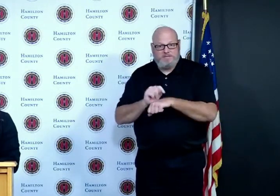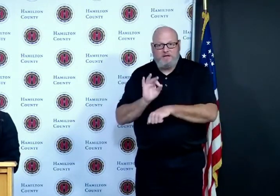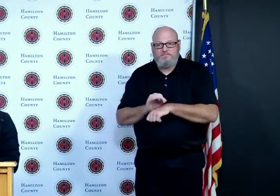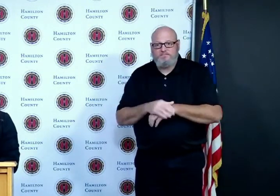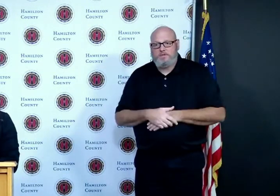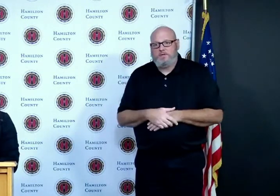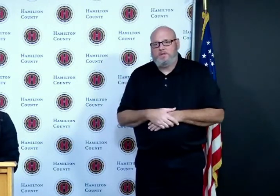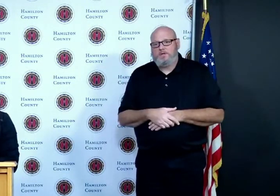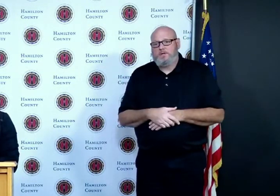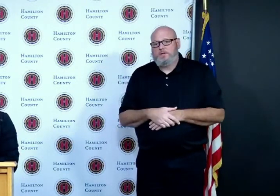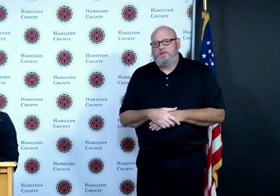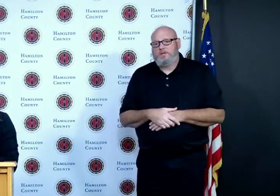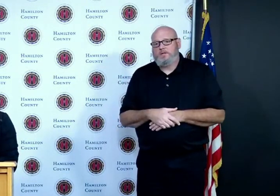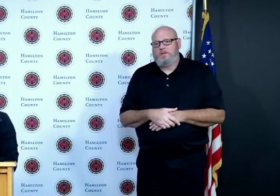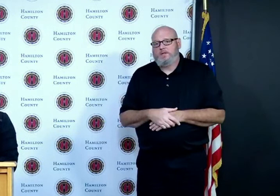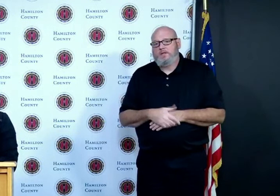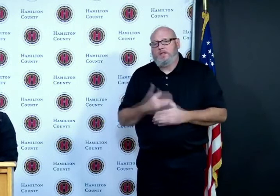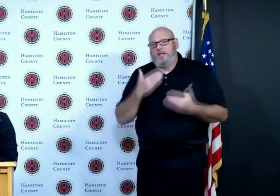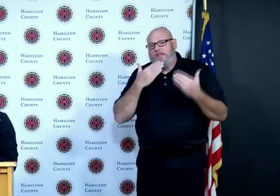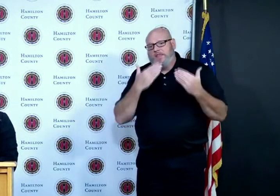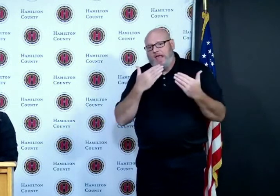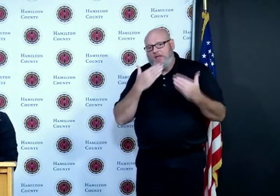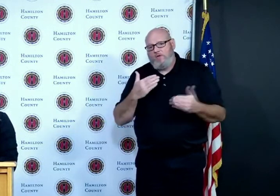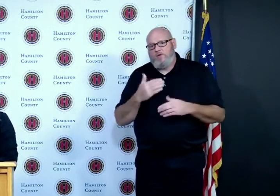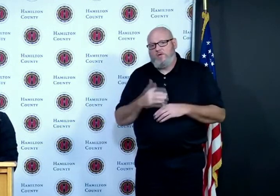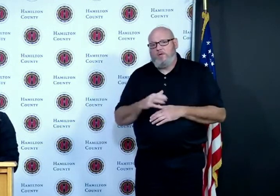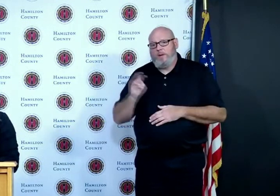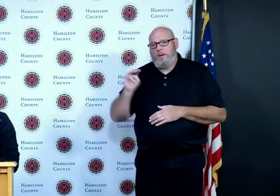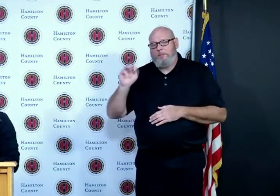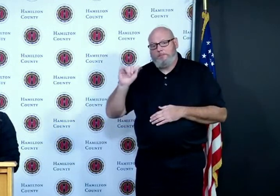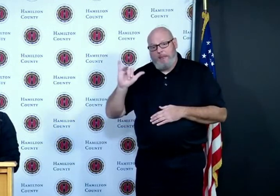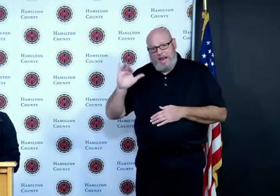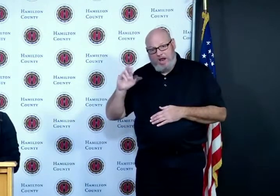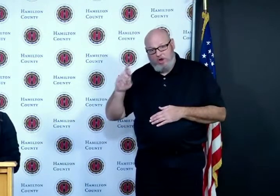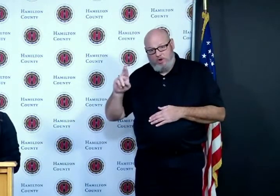folks I want to thank the Mayor of golf manor who we talk with we'll be meeting with the